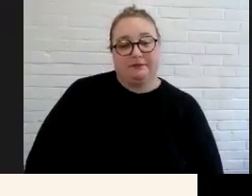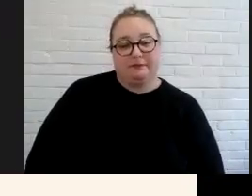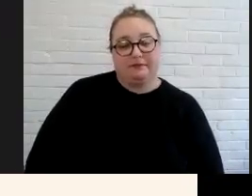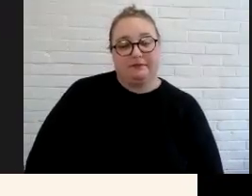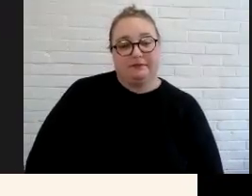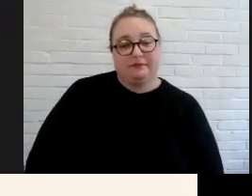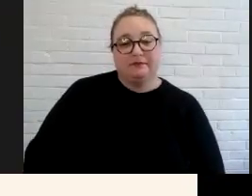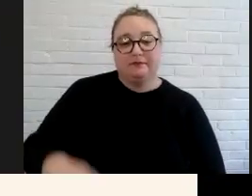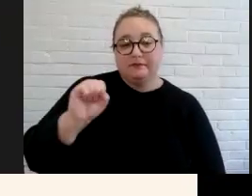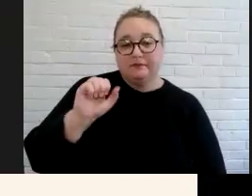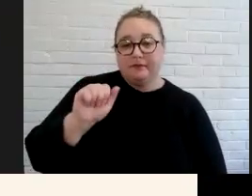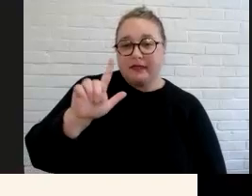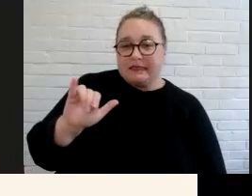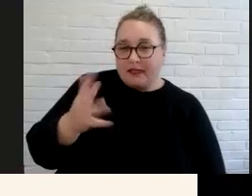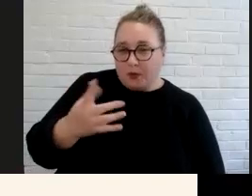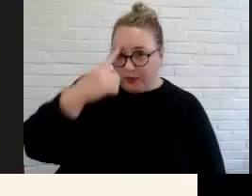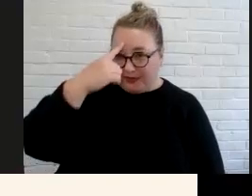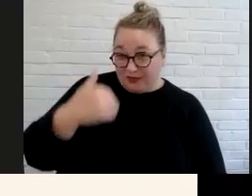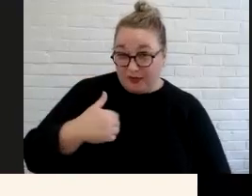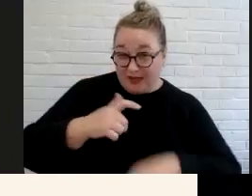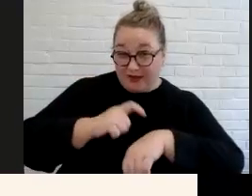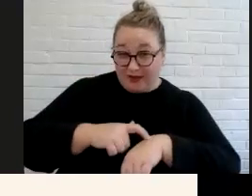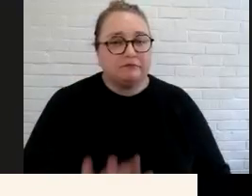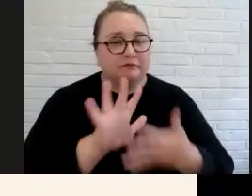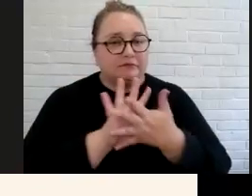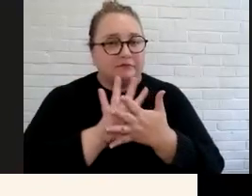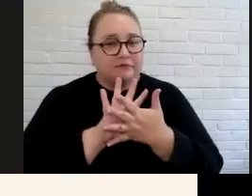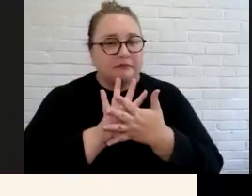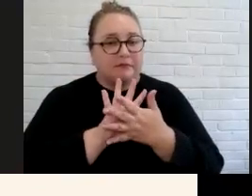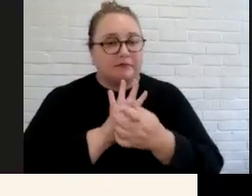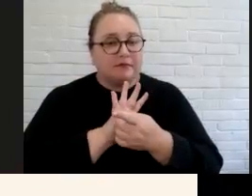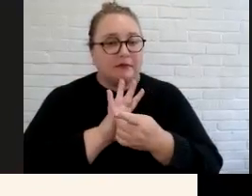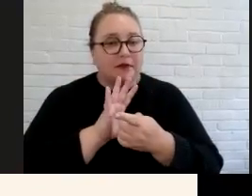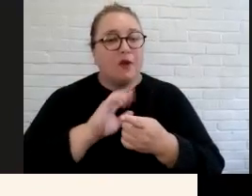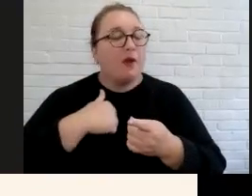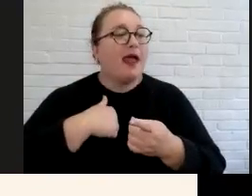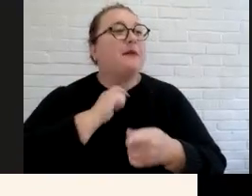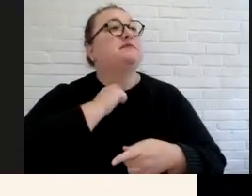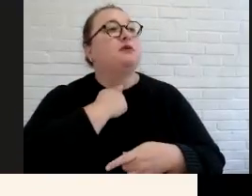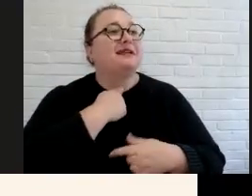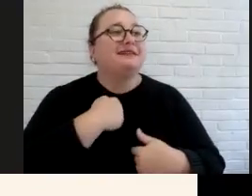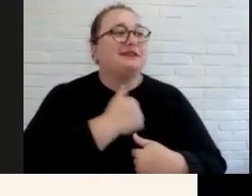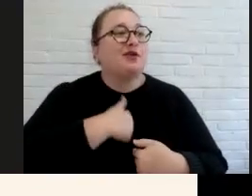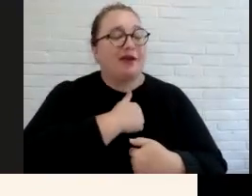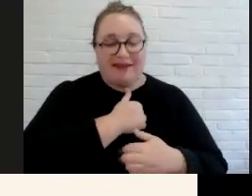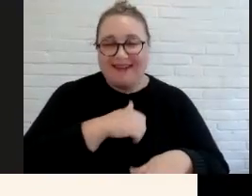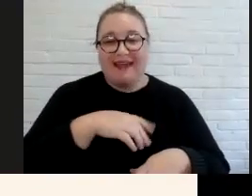Sally, what do you think? Do we have time or I think so. Maybe just about five minutes. Not.